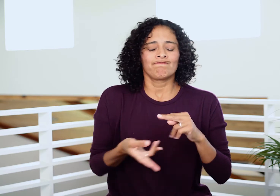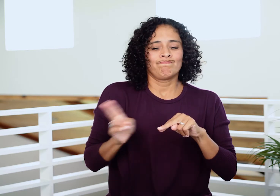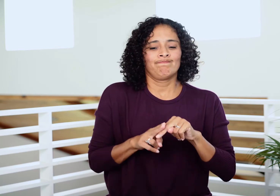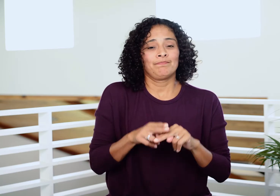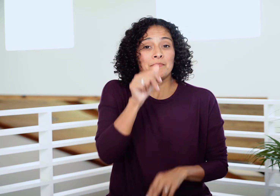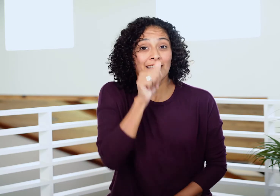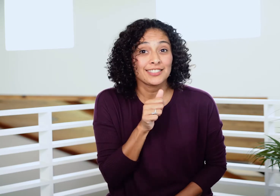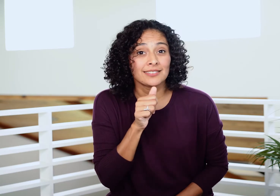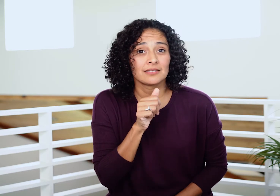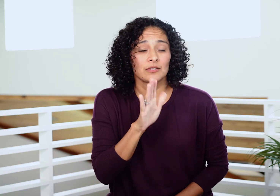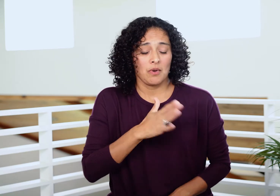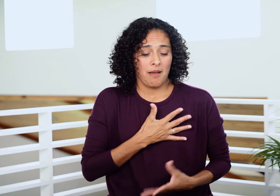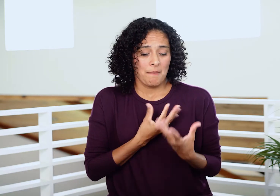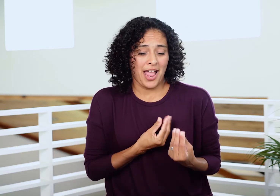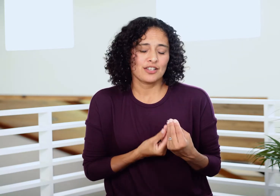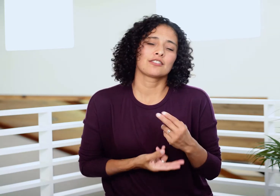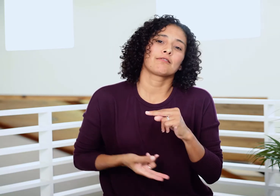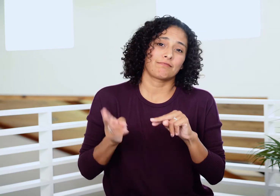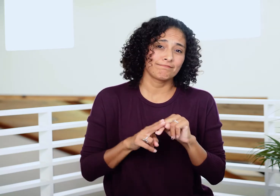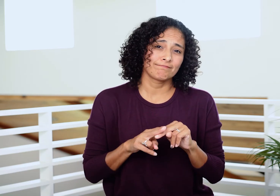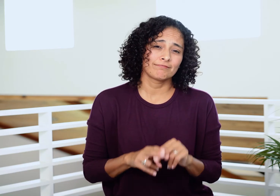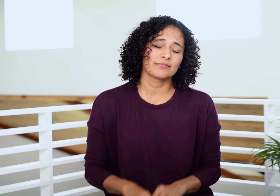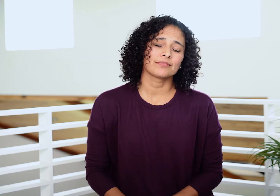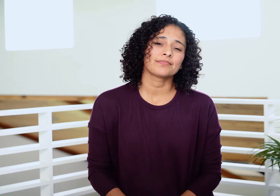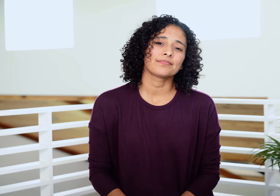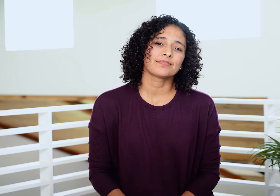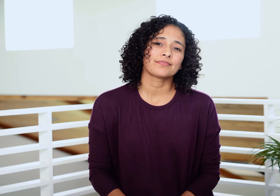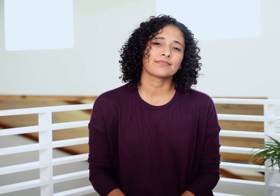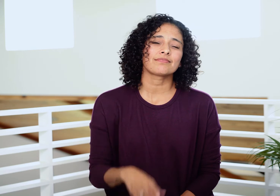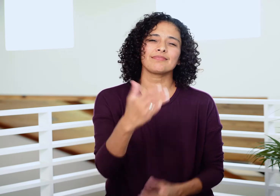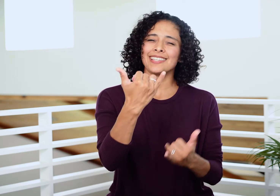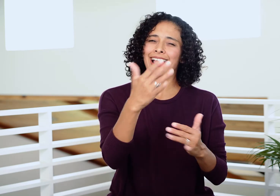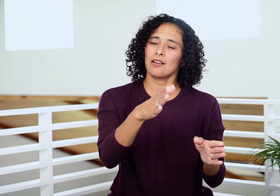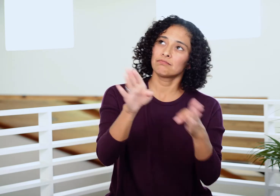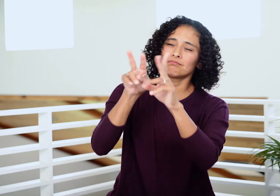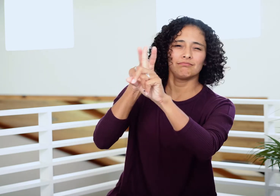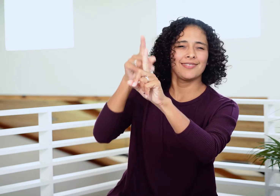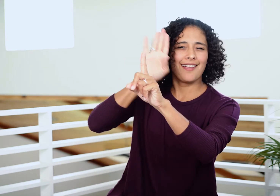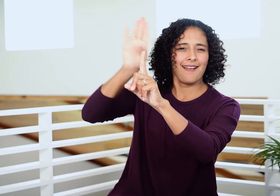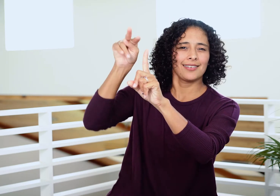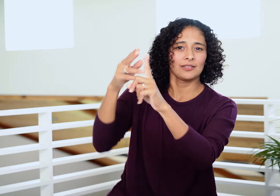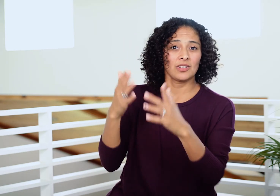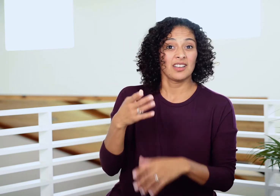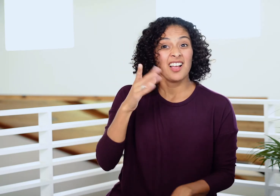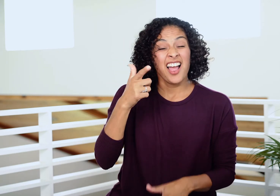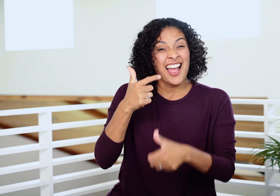your patience and compassion muscles. The God Shot: